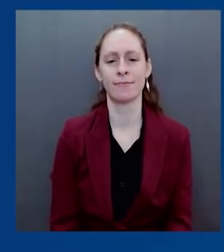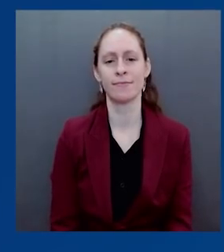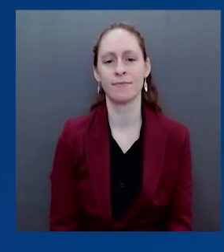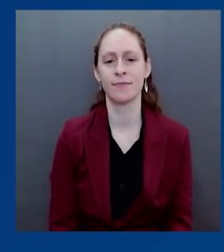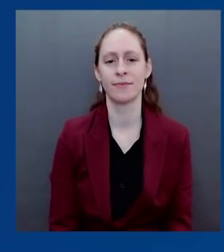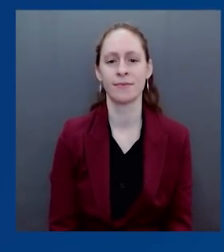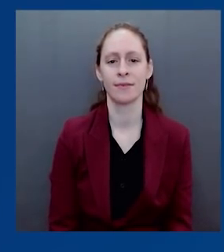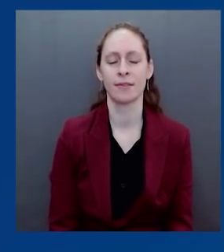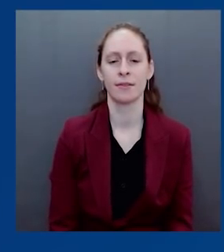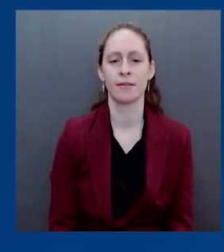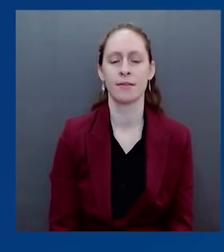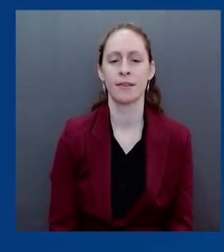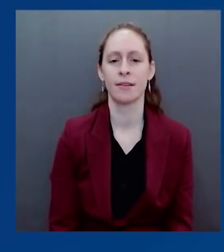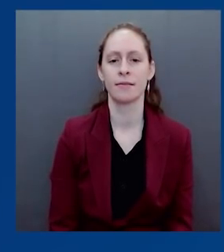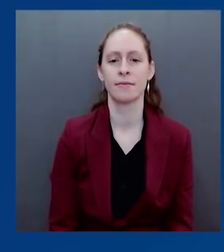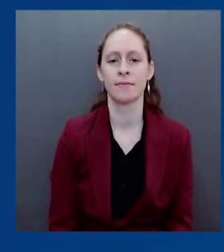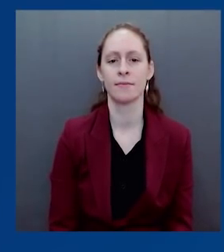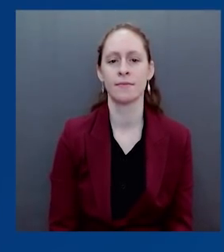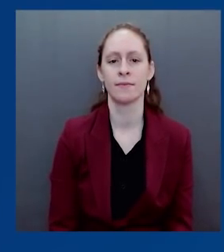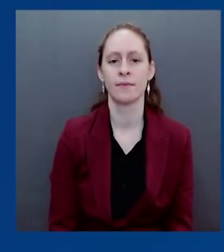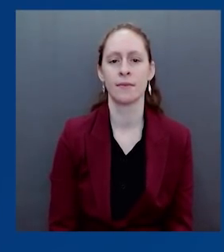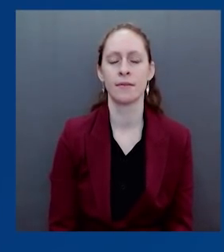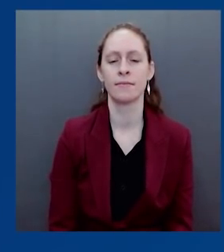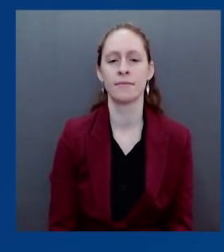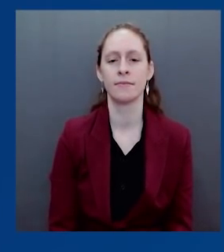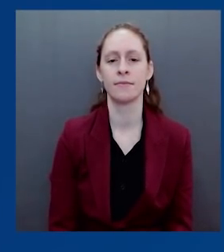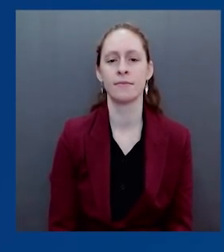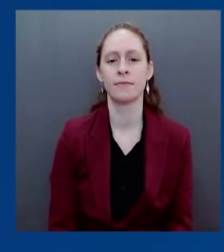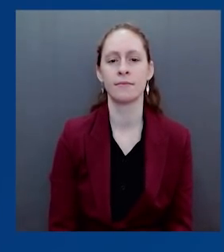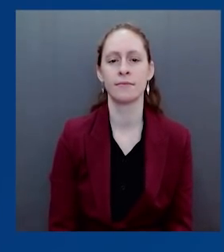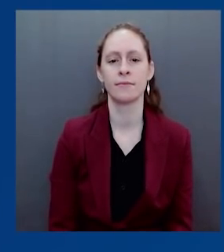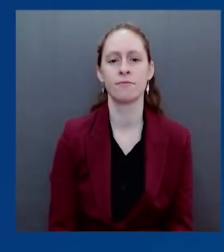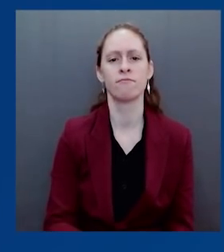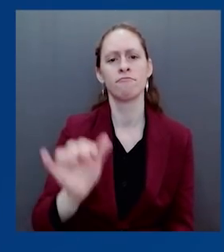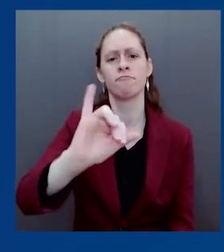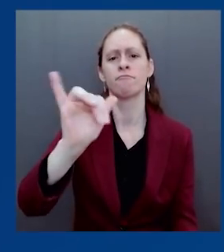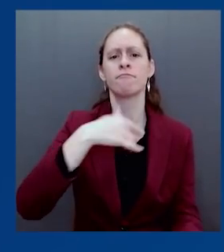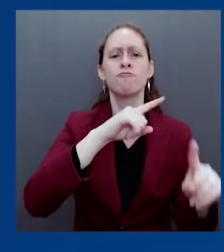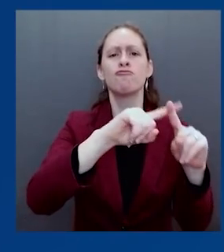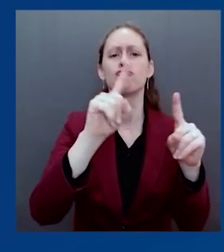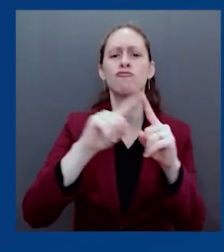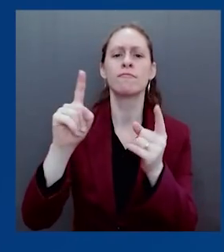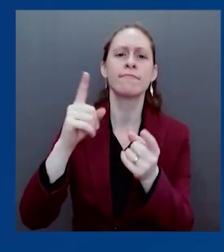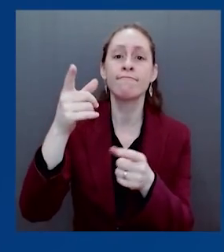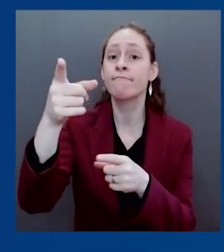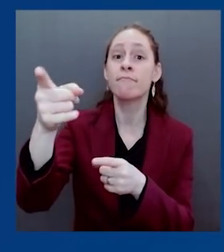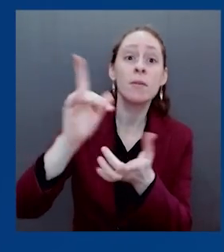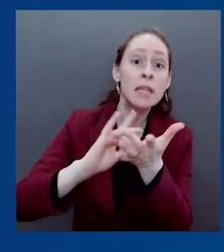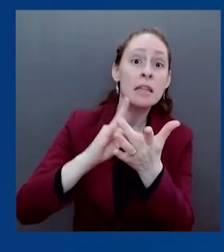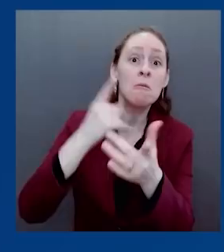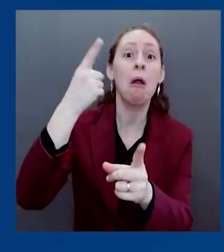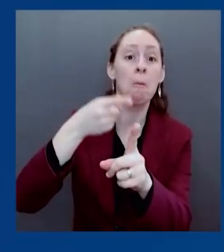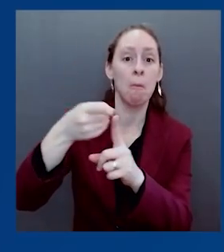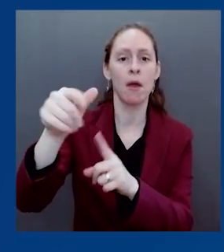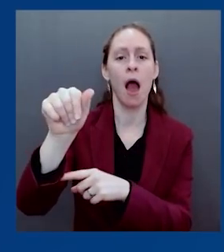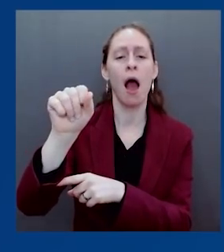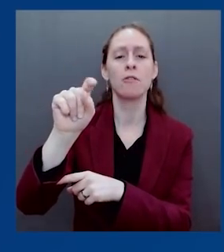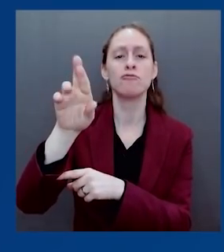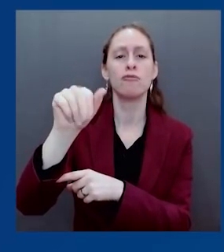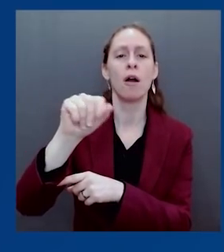preventive therapy for immunocompromised individuals. The federal government was instrumental in the research and development of this product,